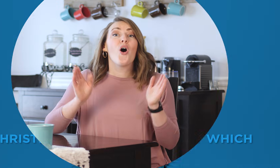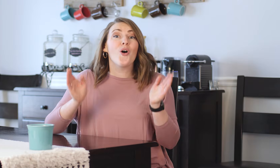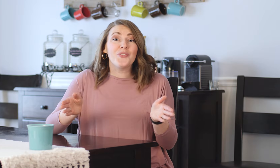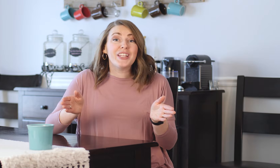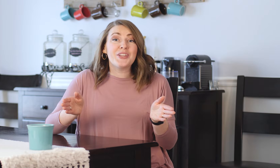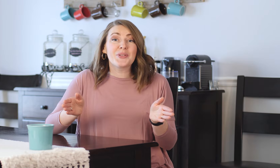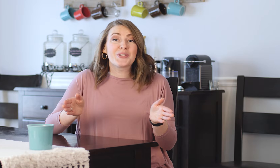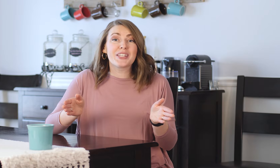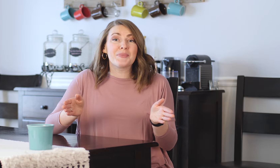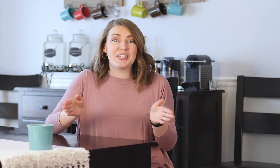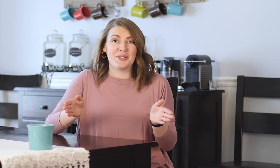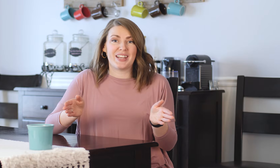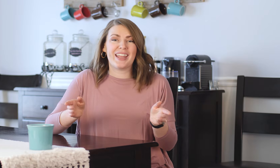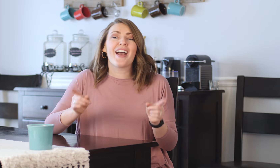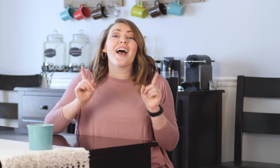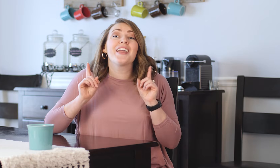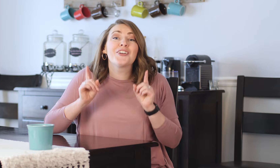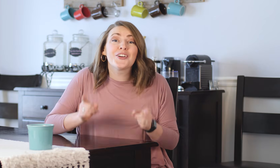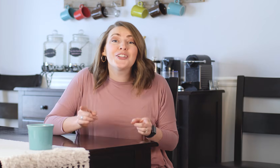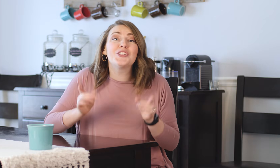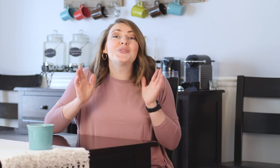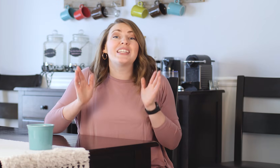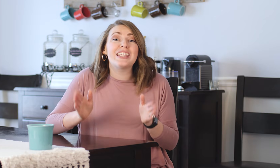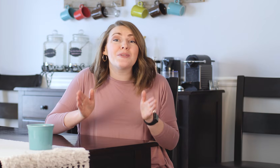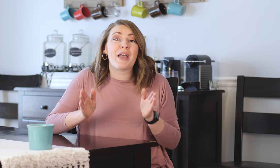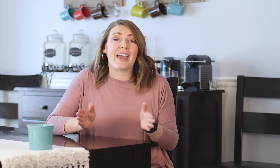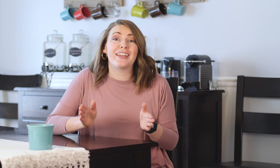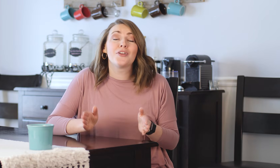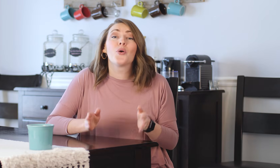Hopefully you learned something new today. I encourage you to keep at it.